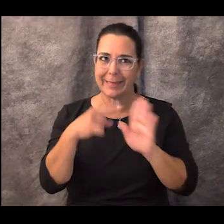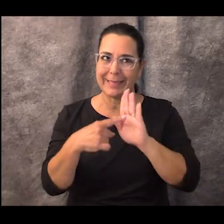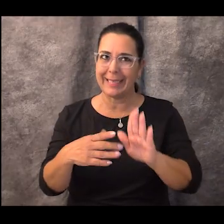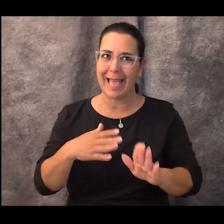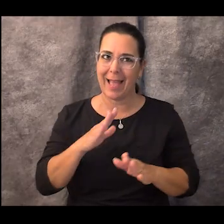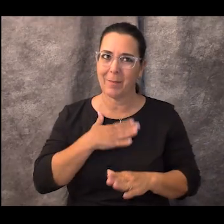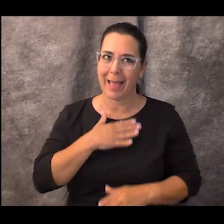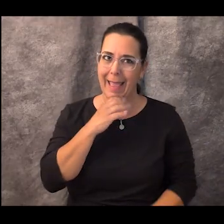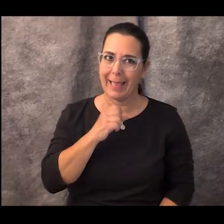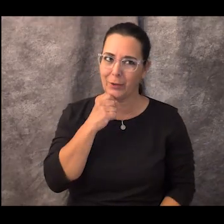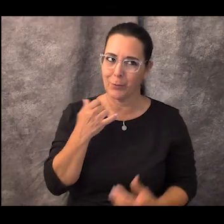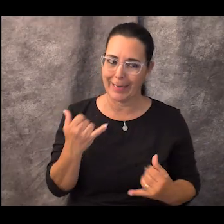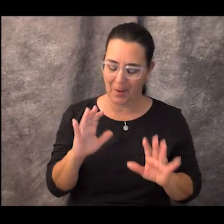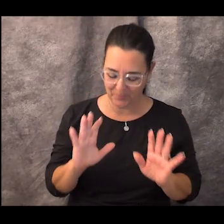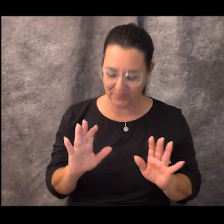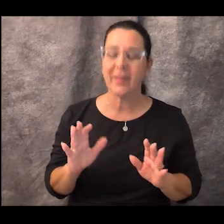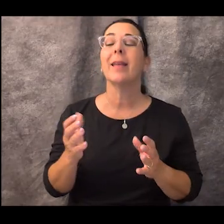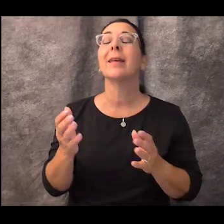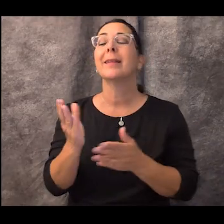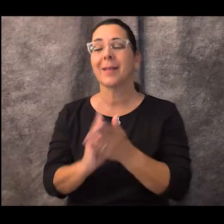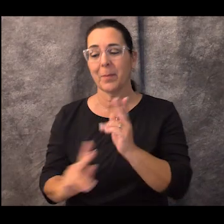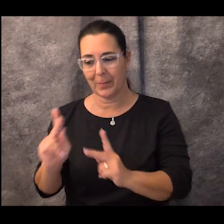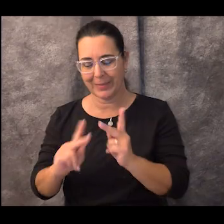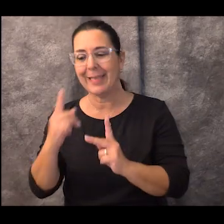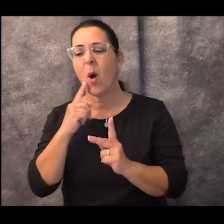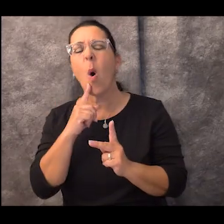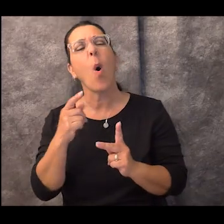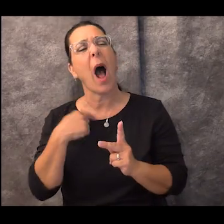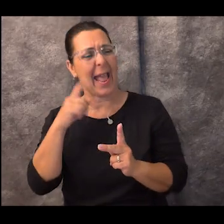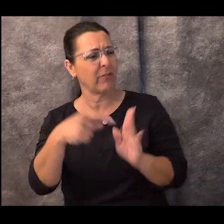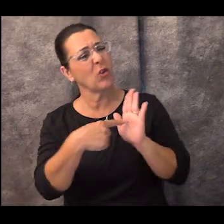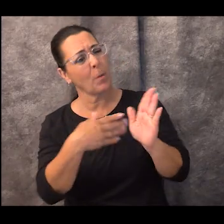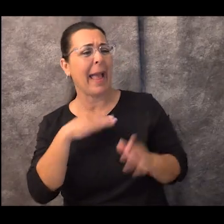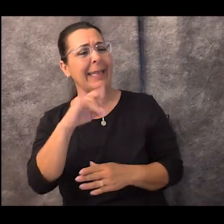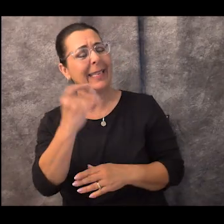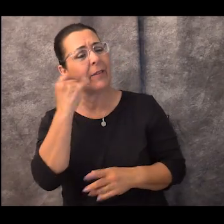but I've had you know, election officials say to me, well, "I show, I have to show my ID when I go to blockbuster."